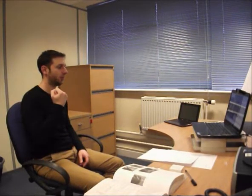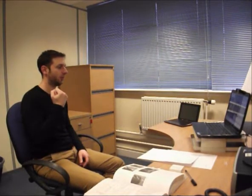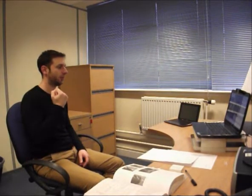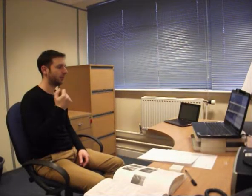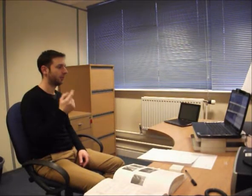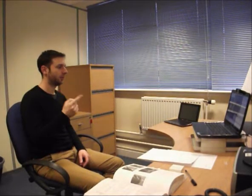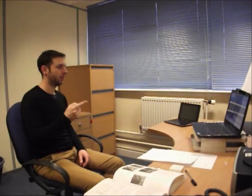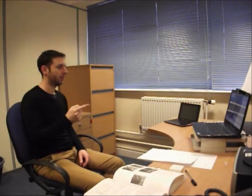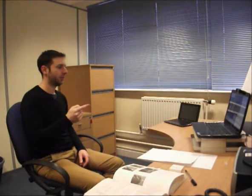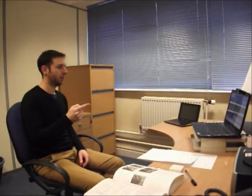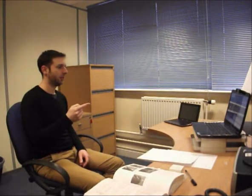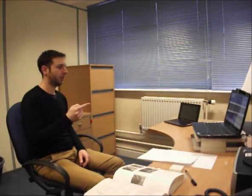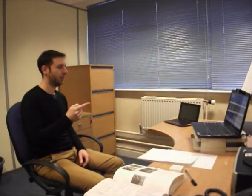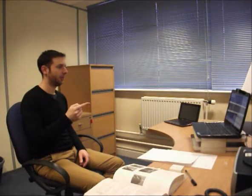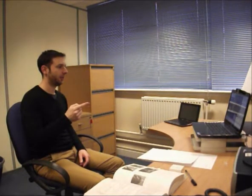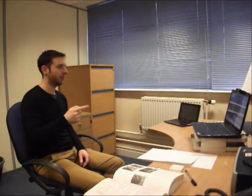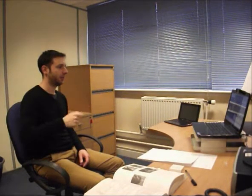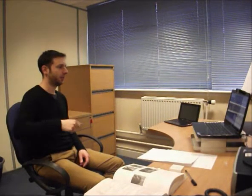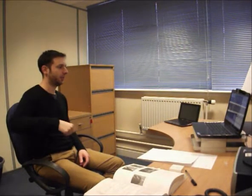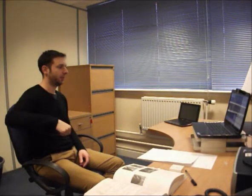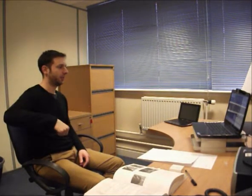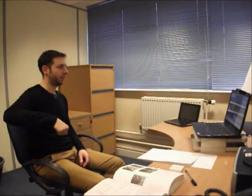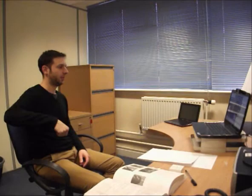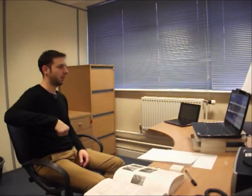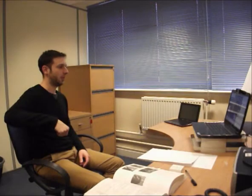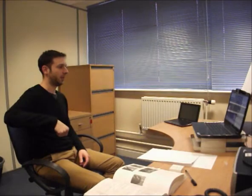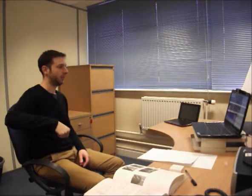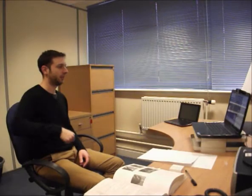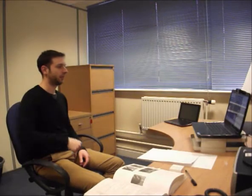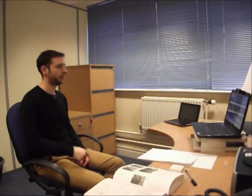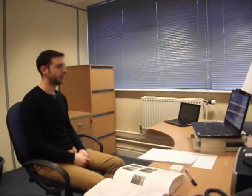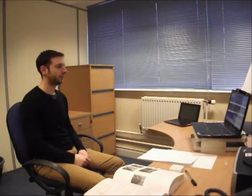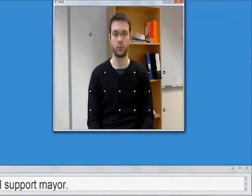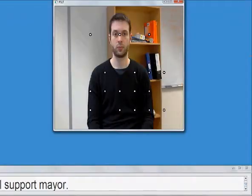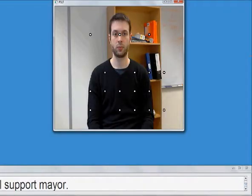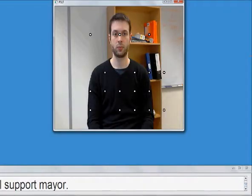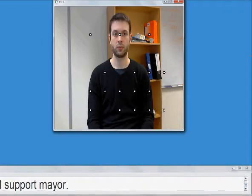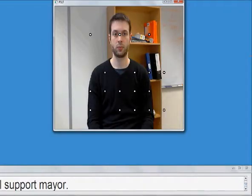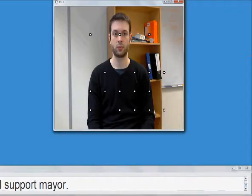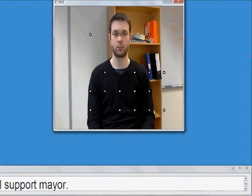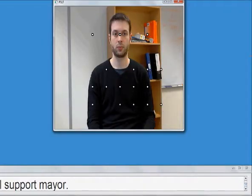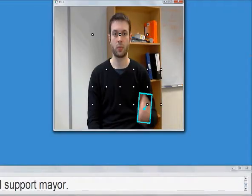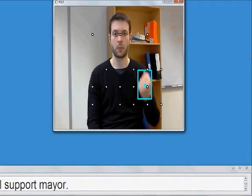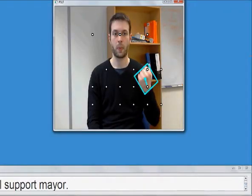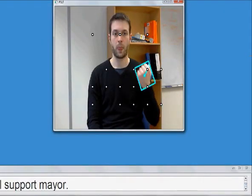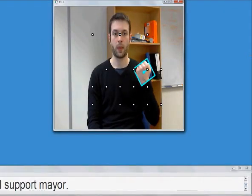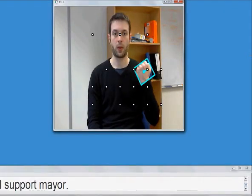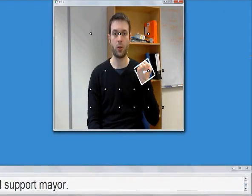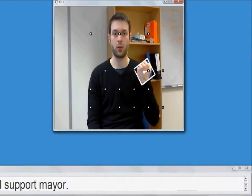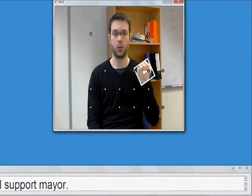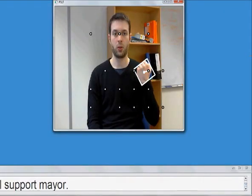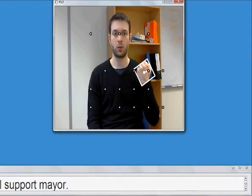In future, The PSLT will also be able to translate any non-English sign language.